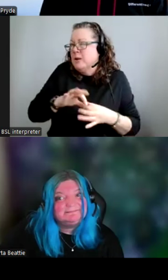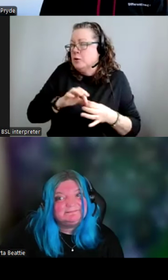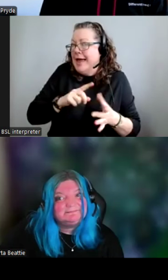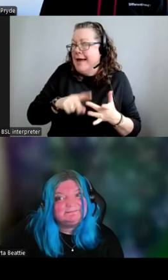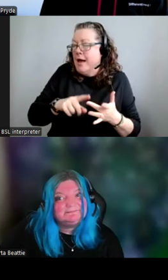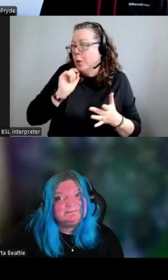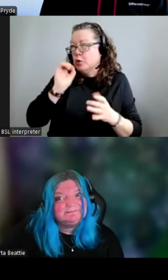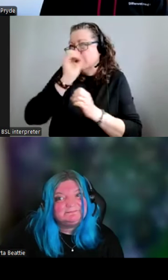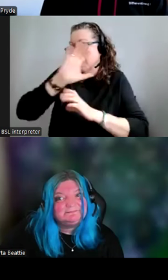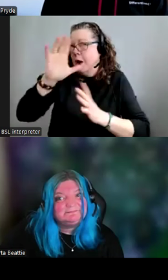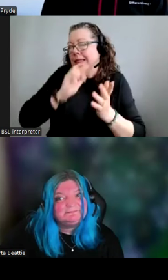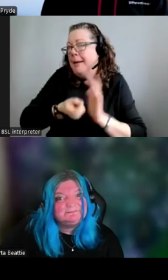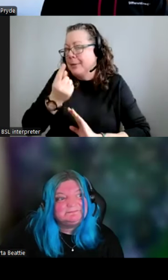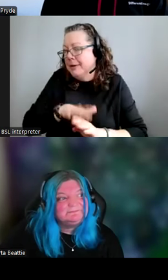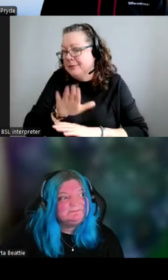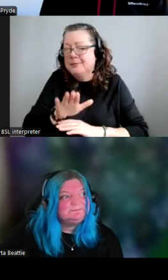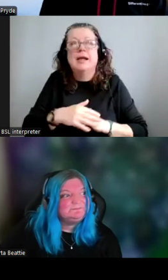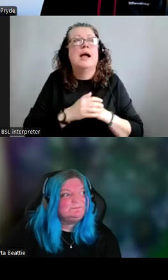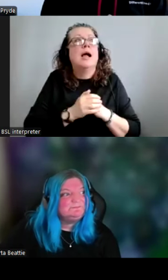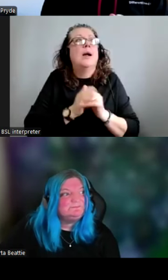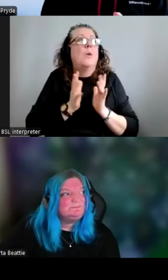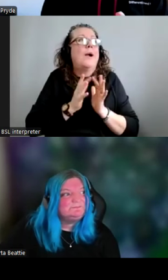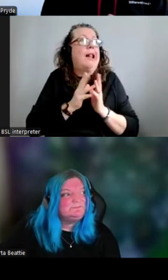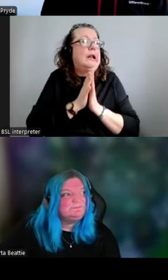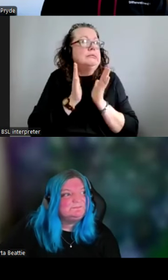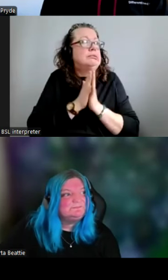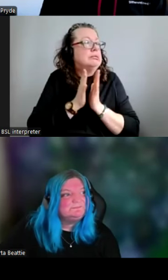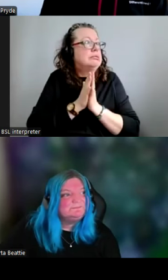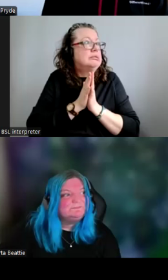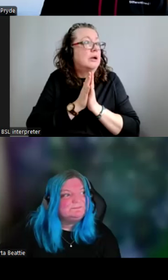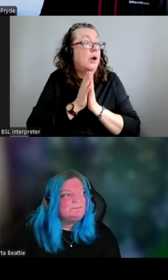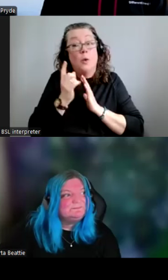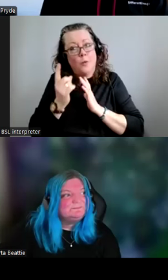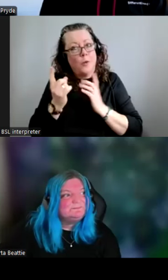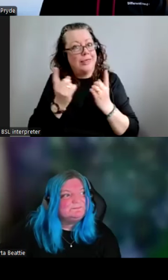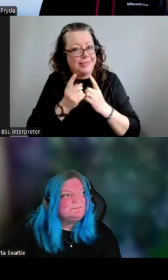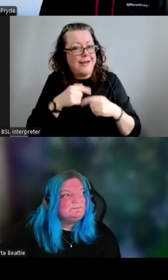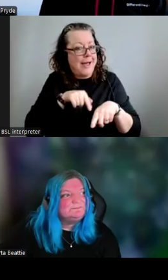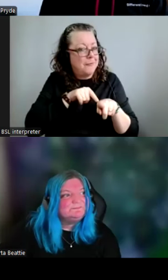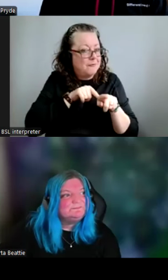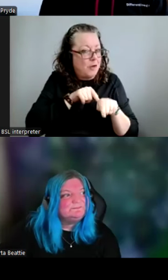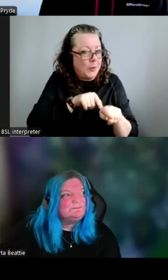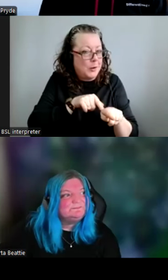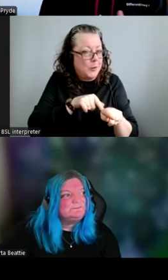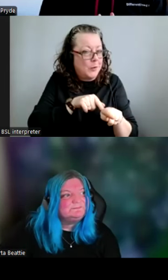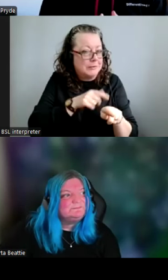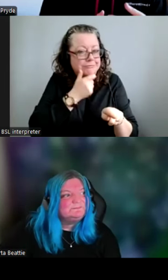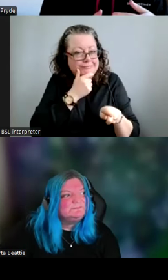which has been exciting for quite a while. The one thing I'm following quite closely is the innovations that are happening between